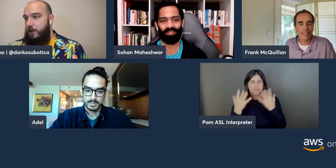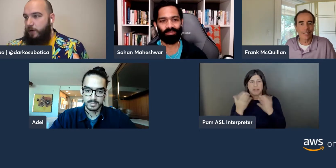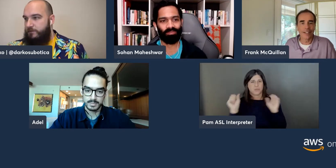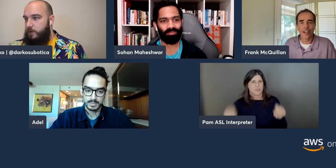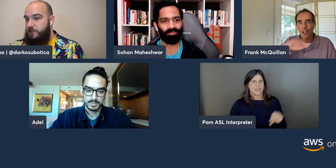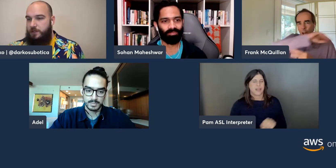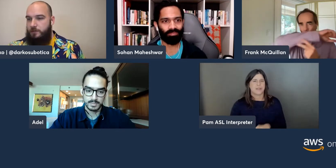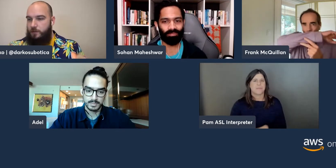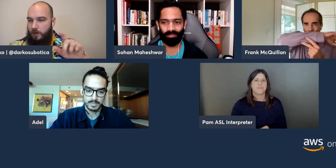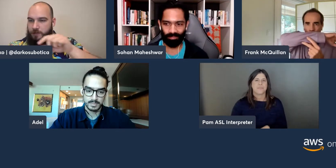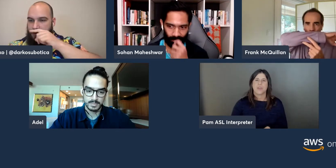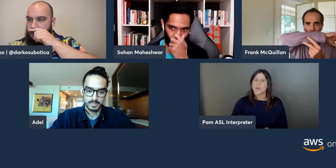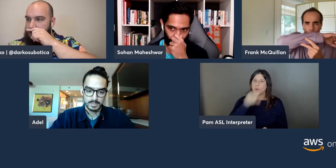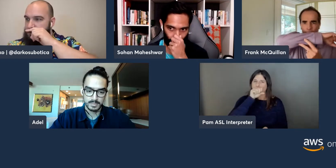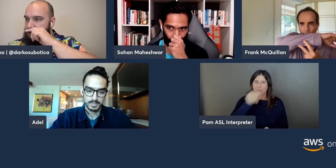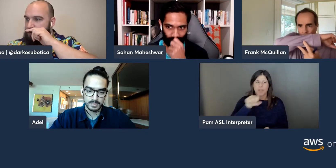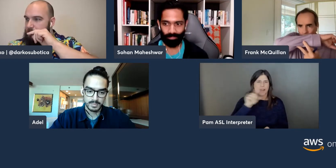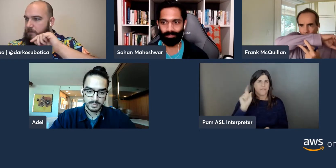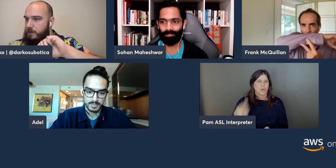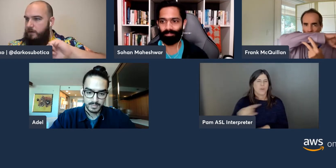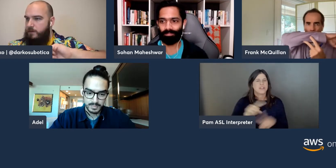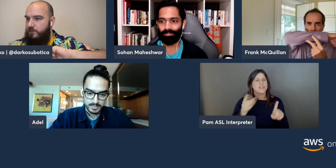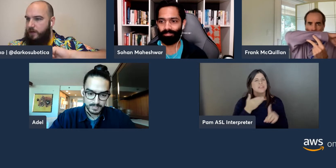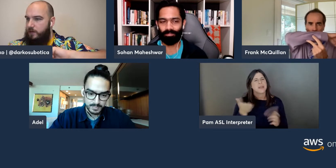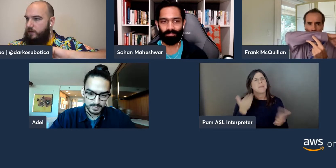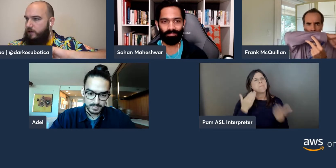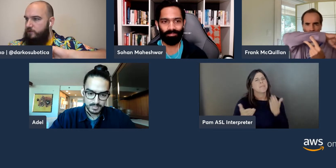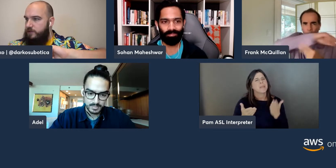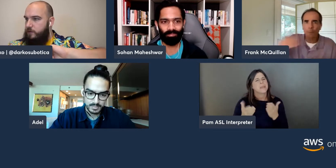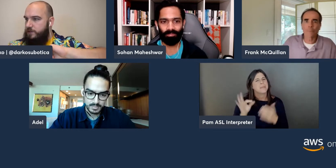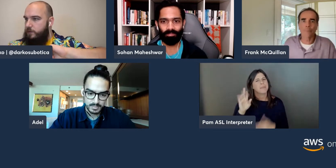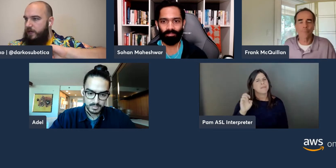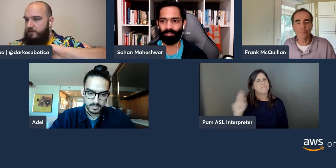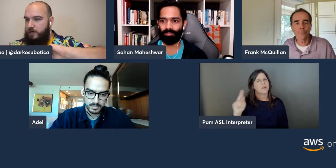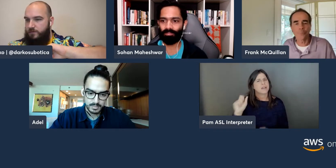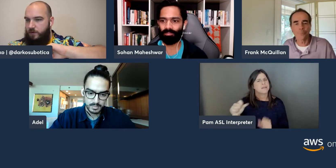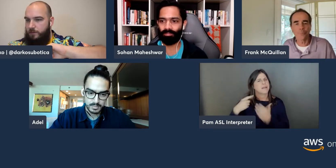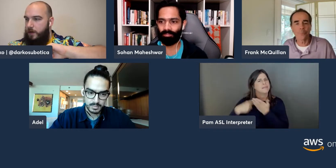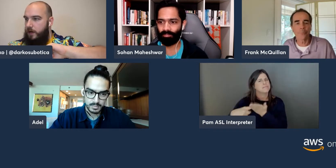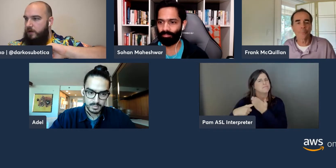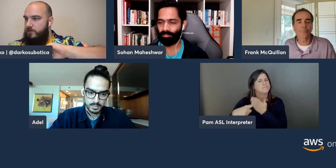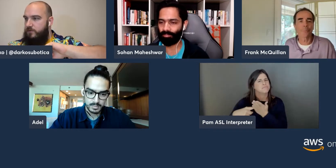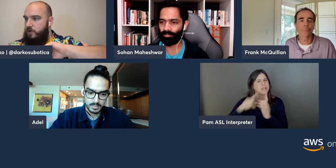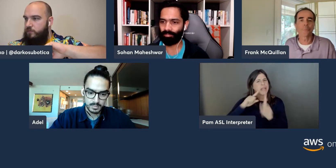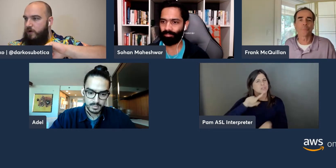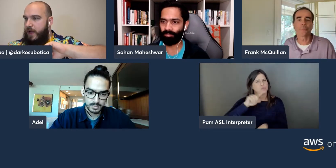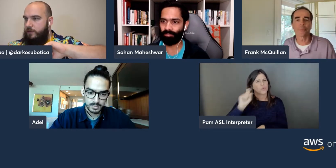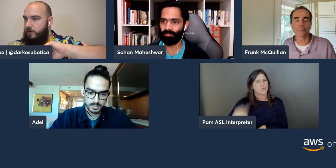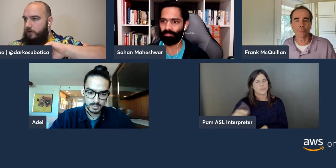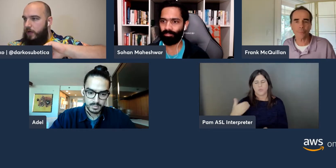We love the questions. Well, maybe Frank can address the question we have here from Randall.